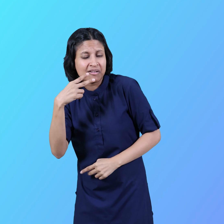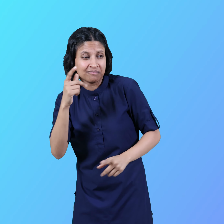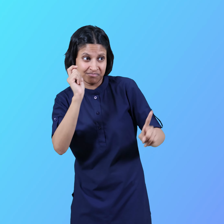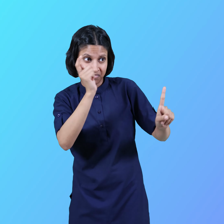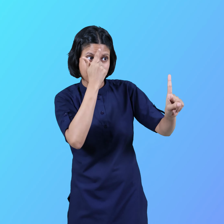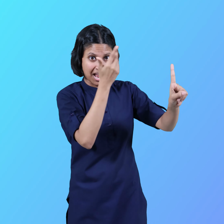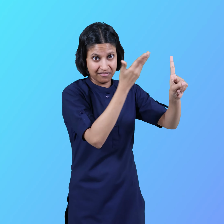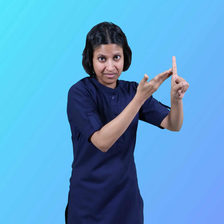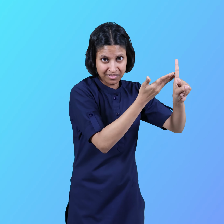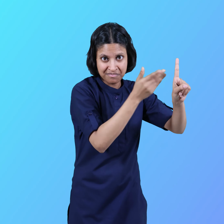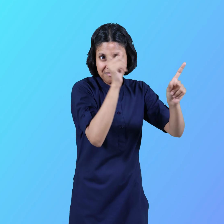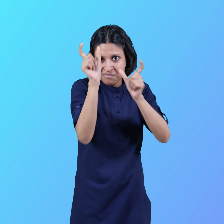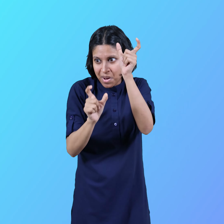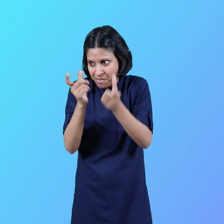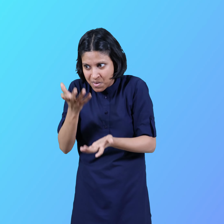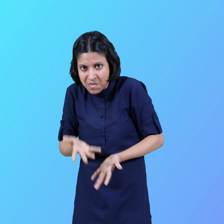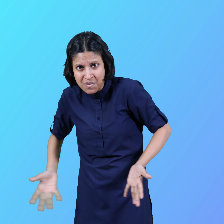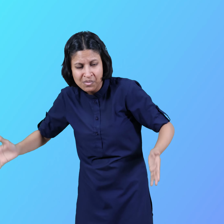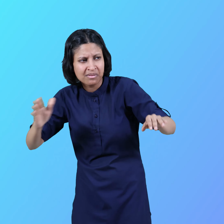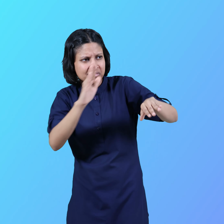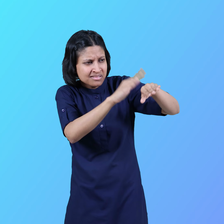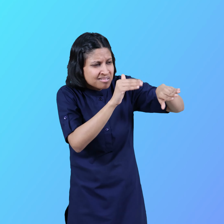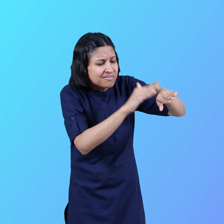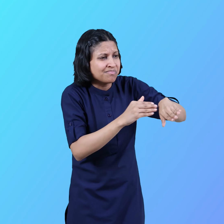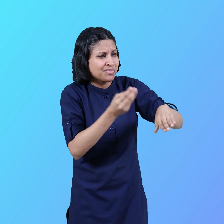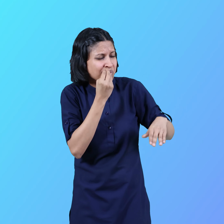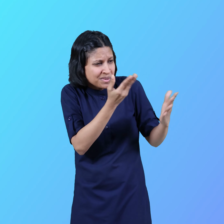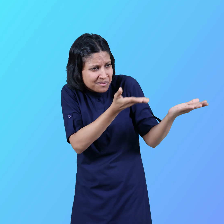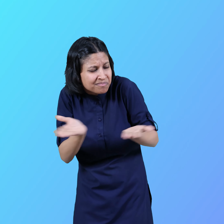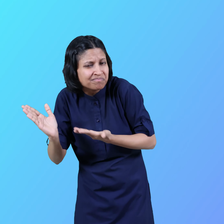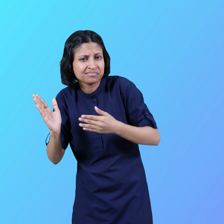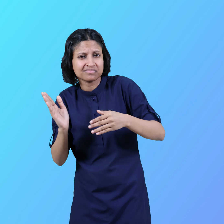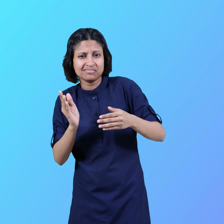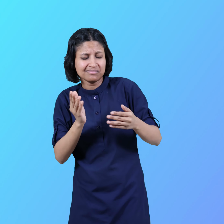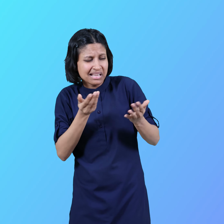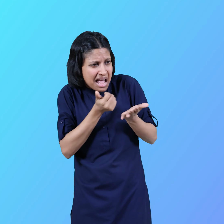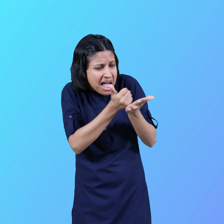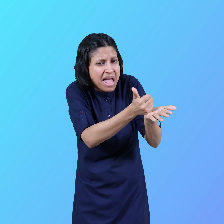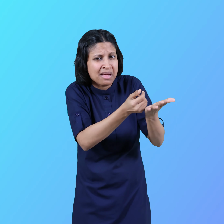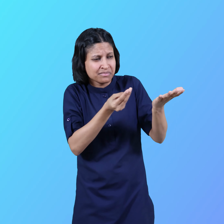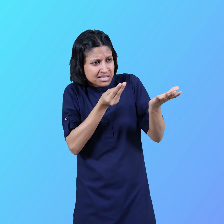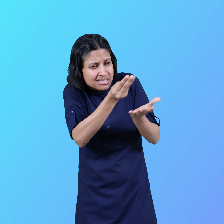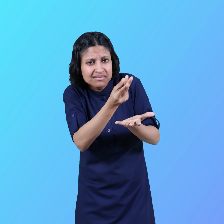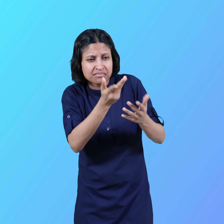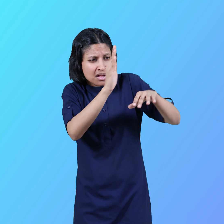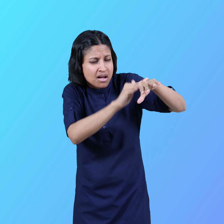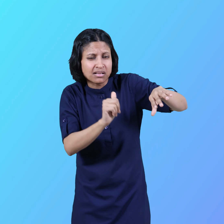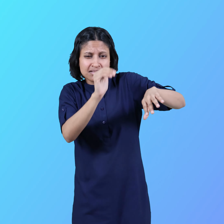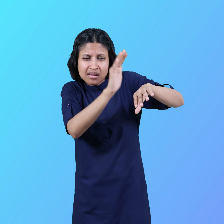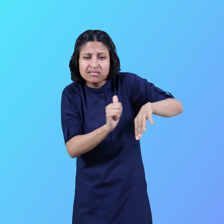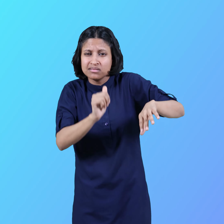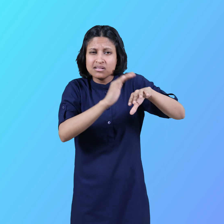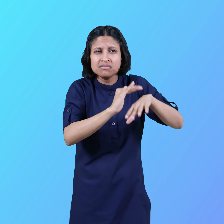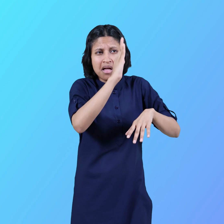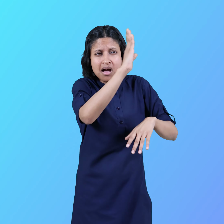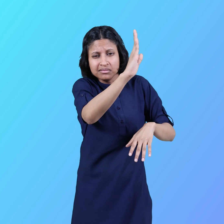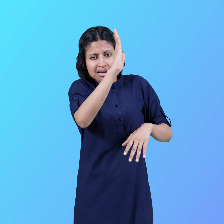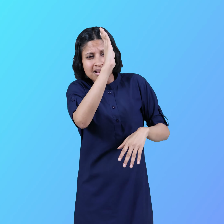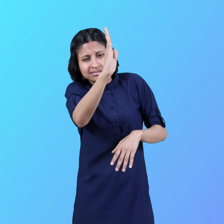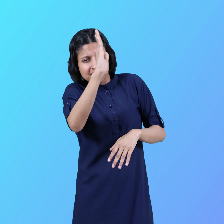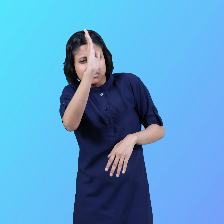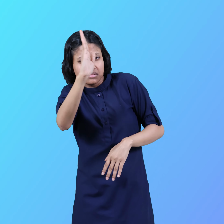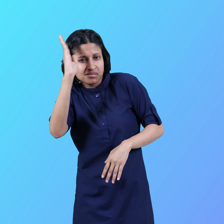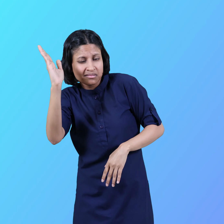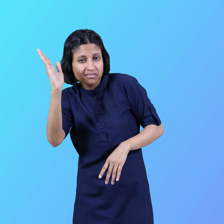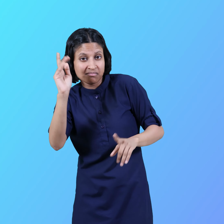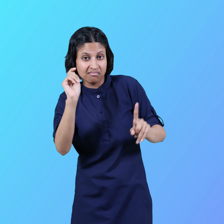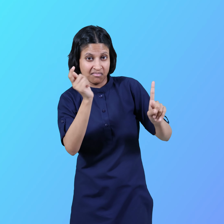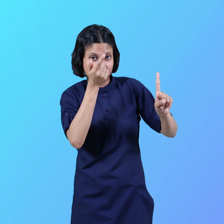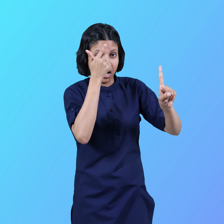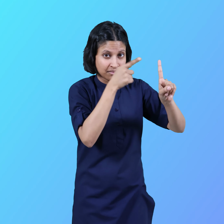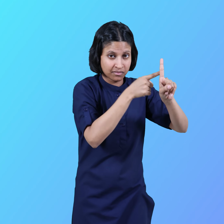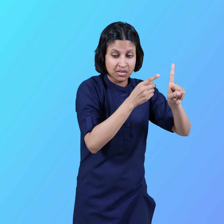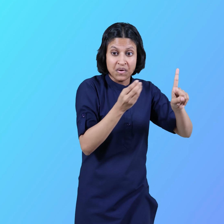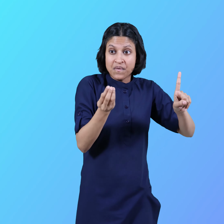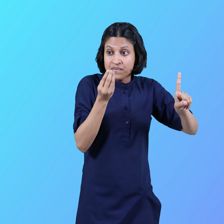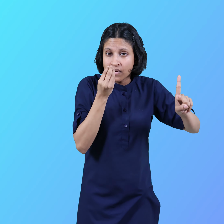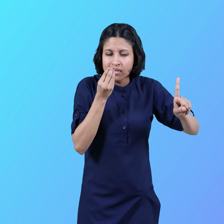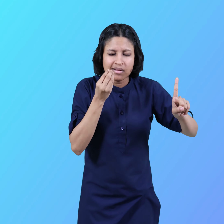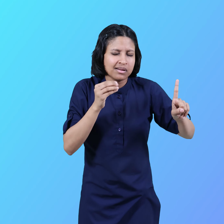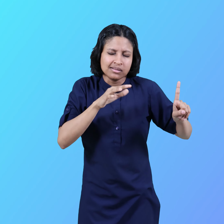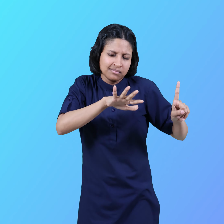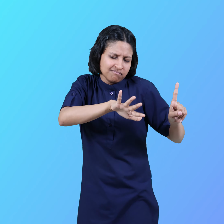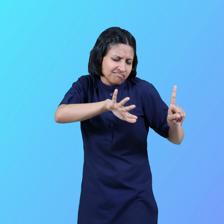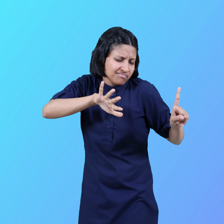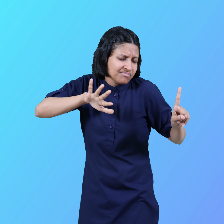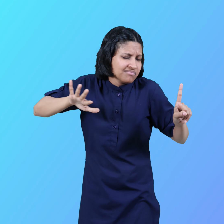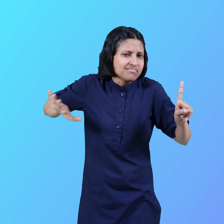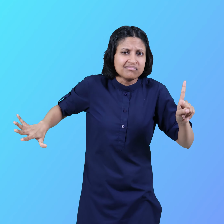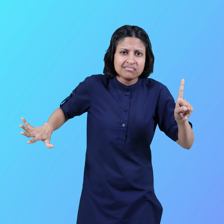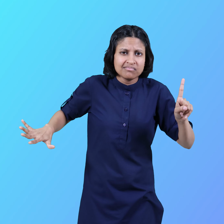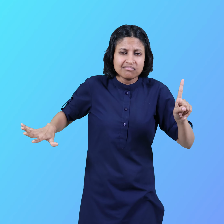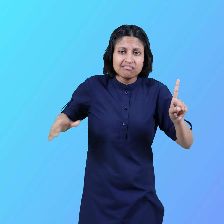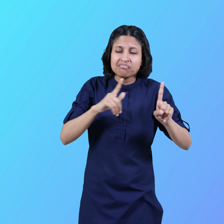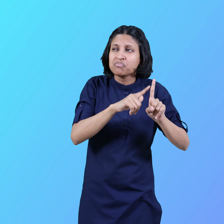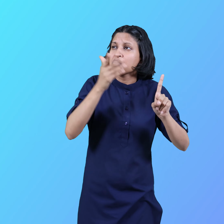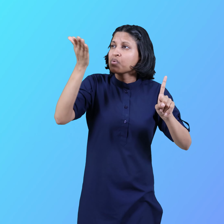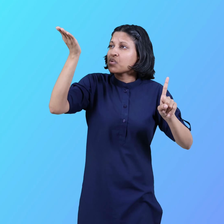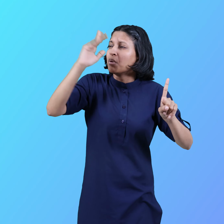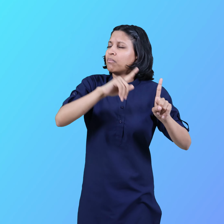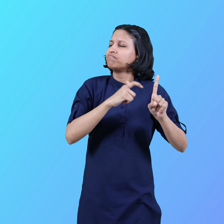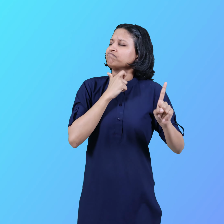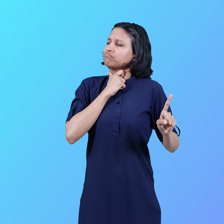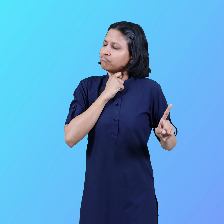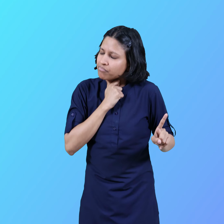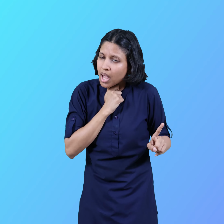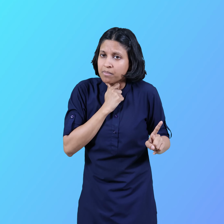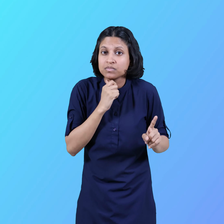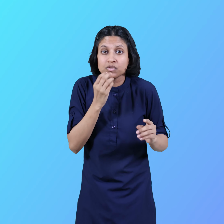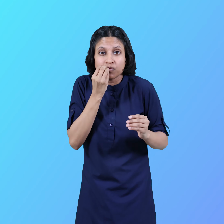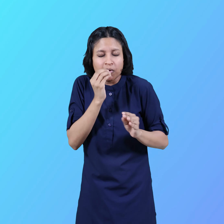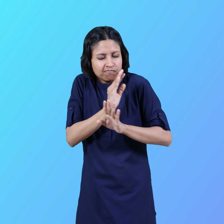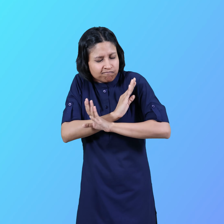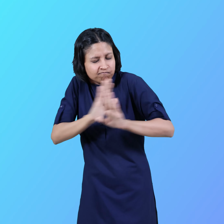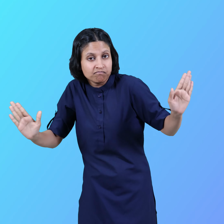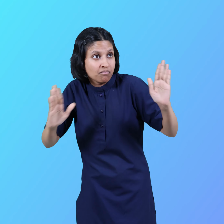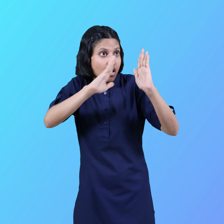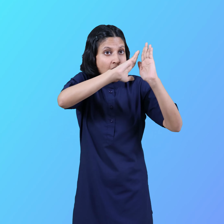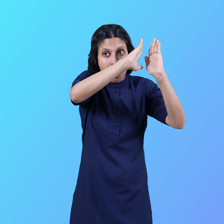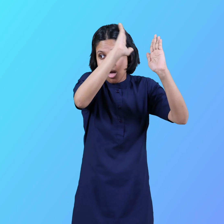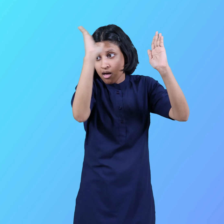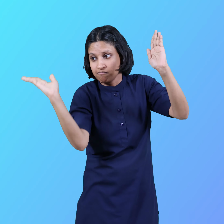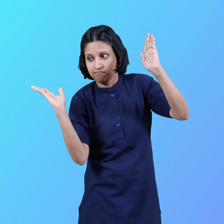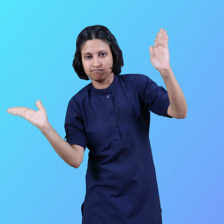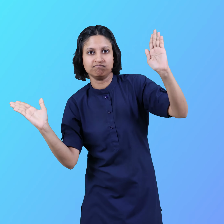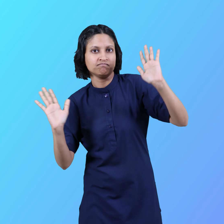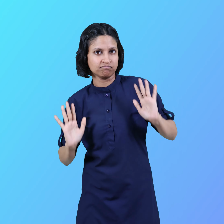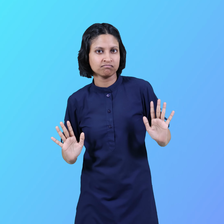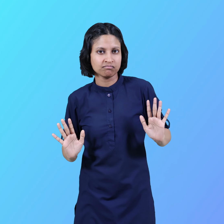All day long people came to encourage David to eat food. But David had made a special promise.